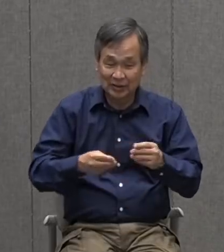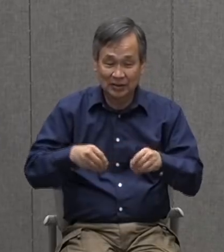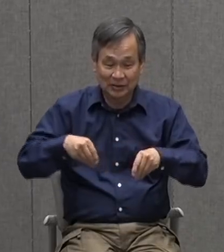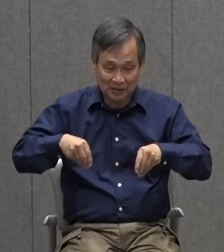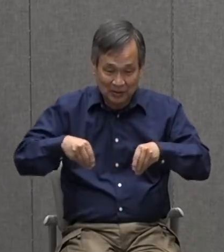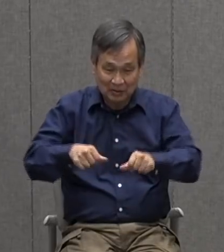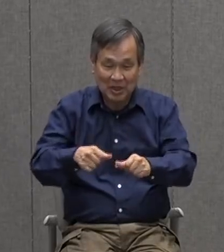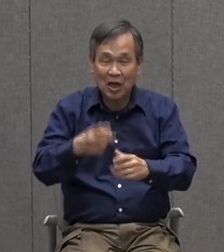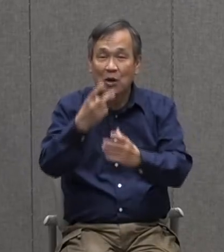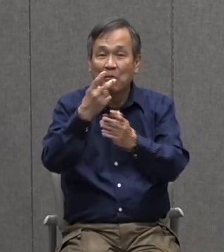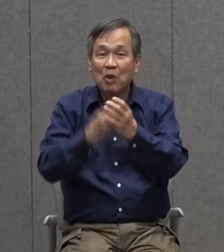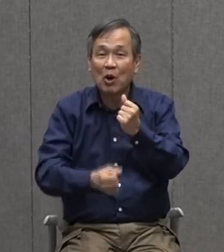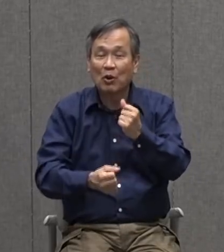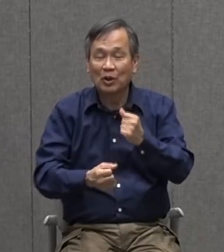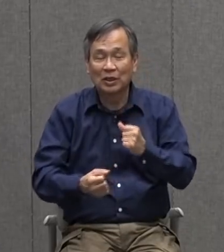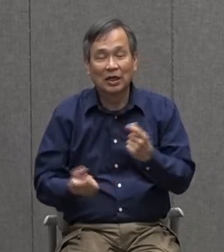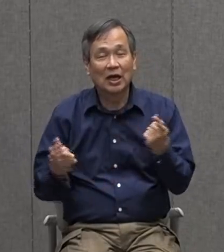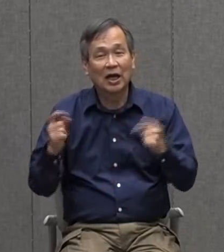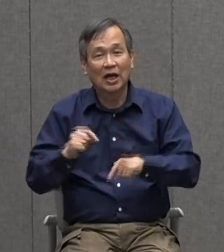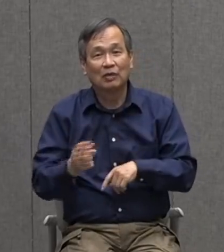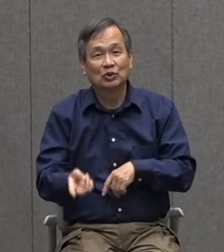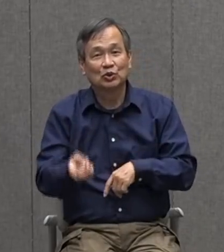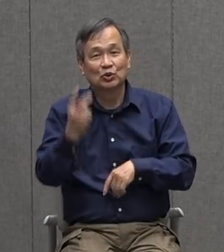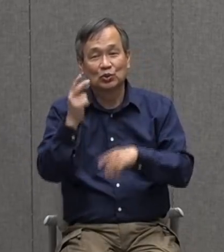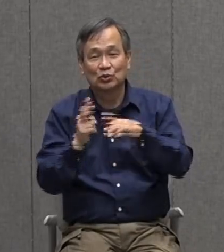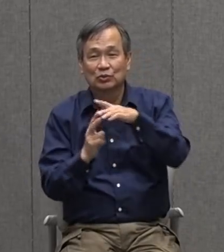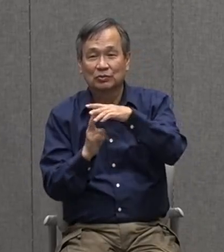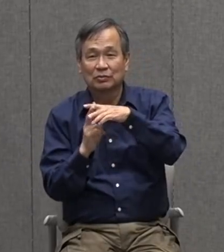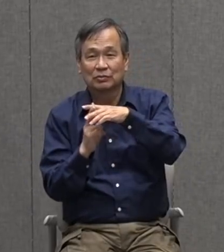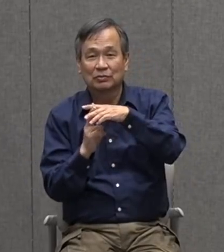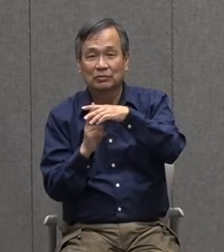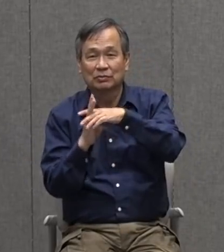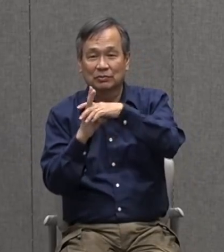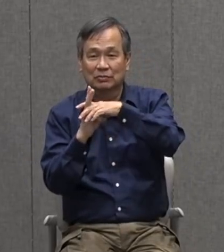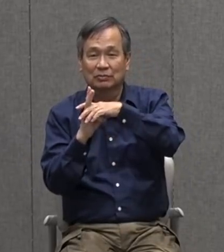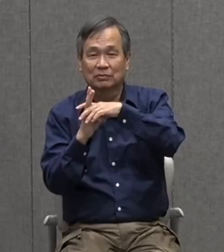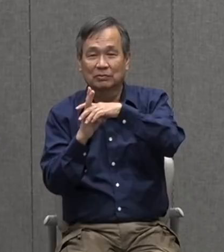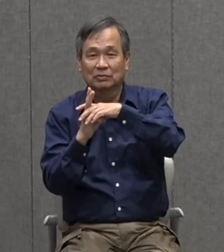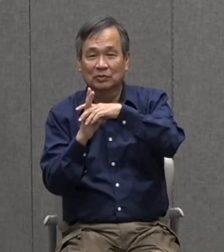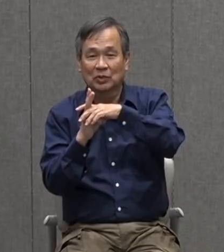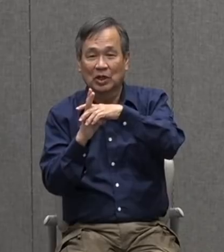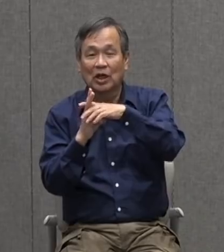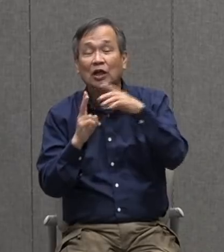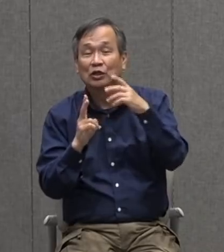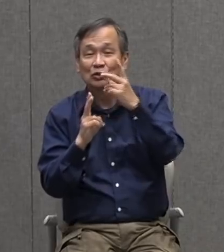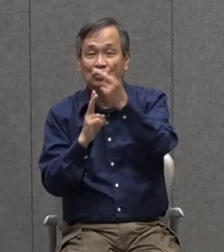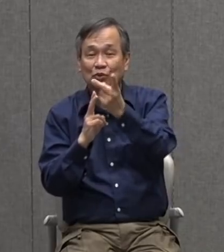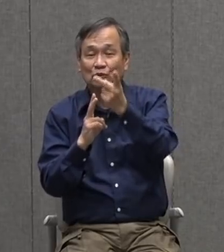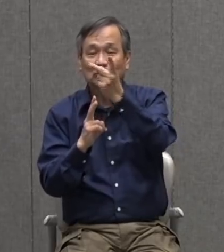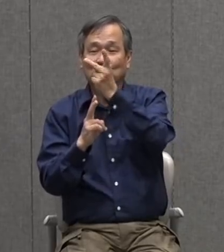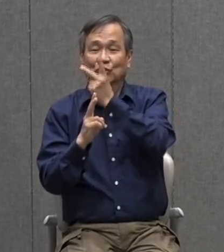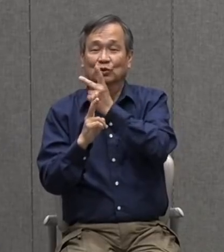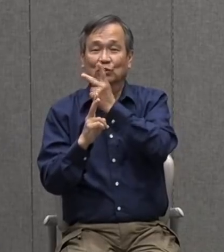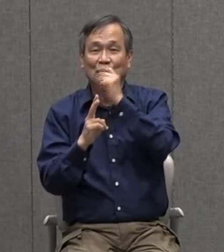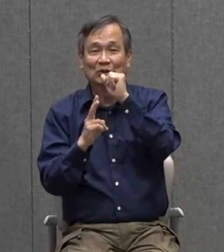In the spring two sprouts came up. In the fall four seeds were produced. So that's the year after.